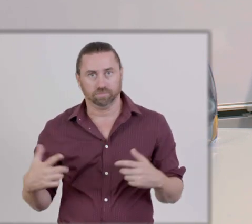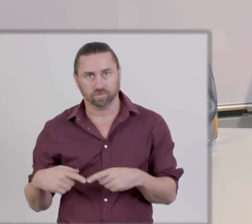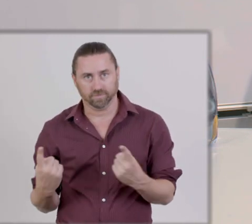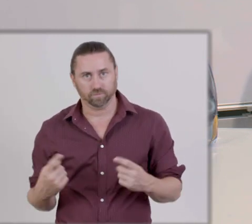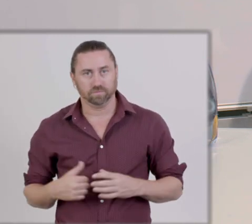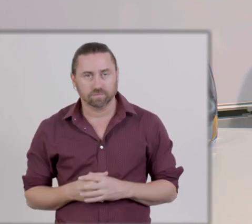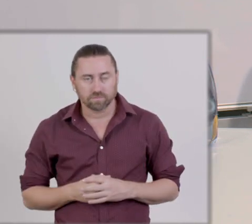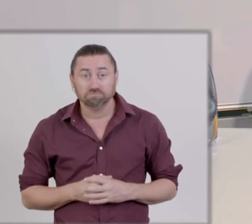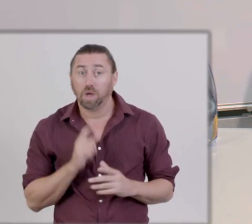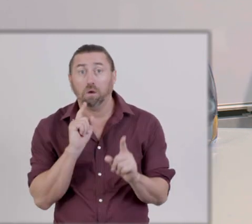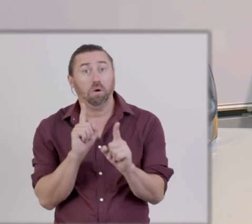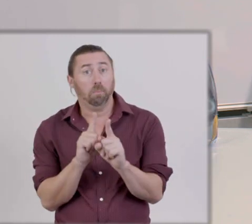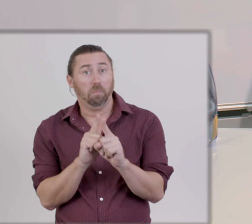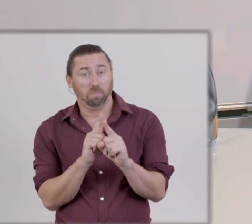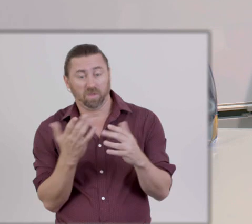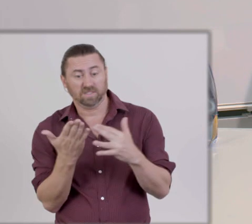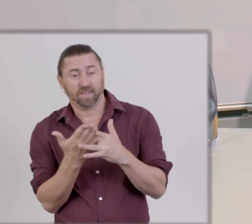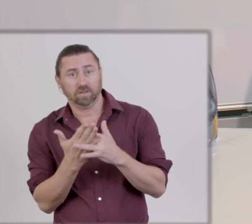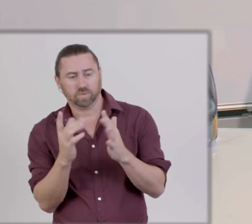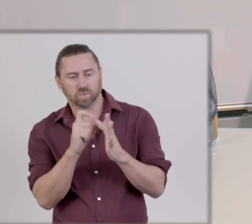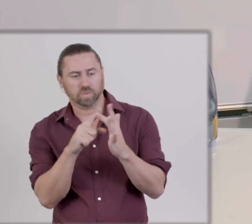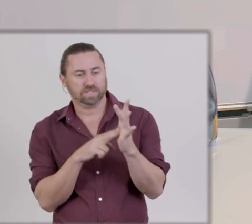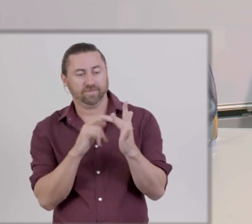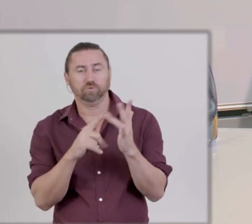We see the same thing when we operate with division.